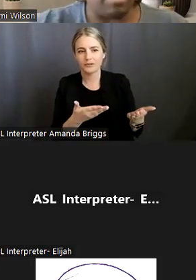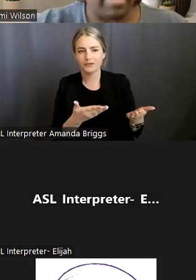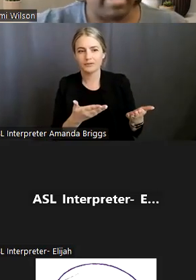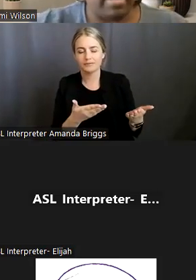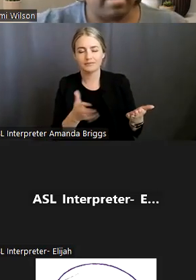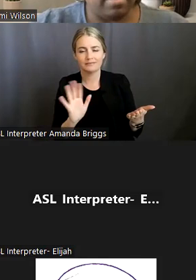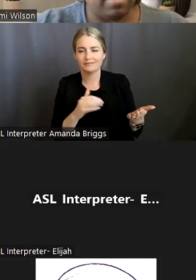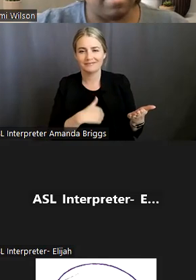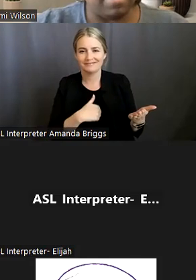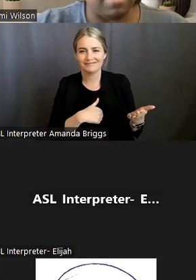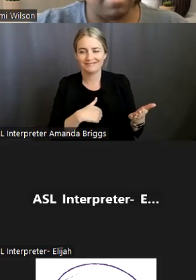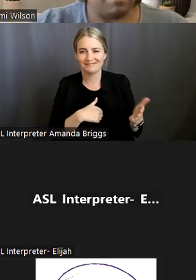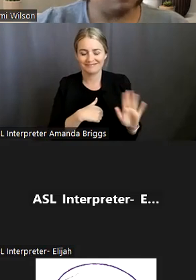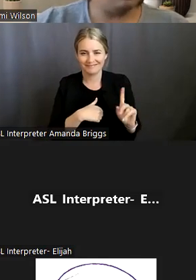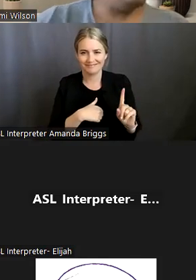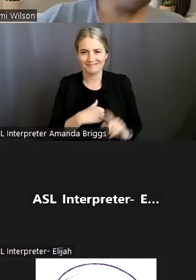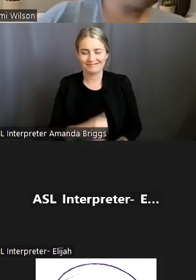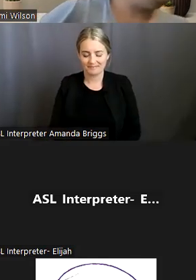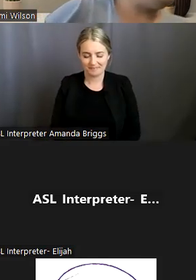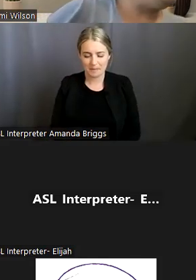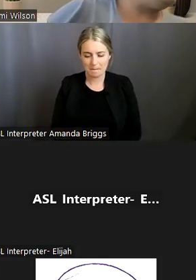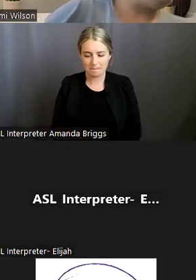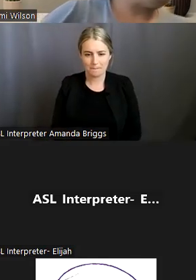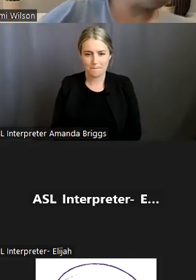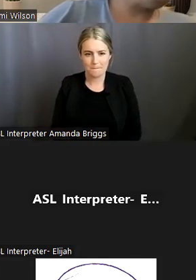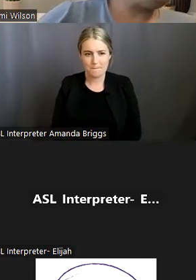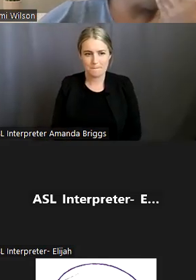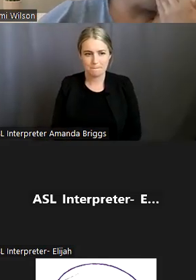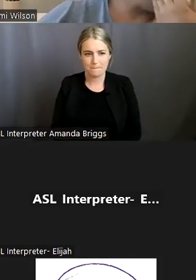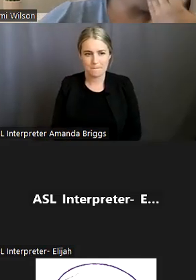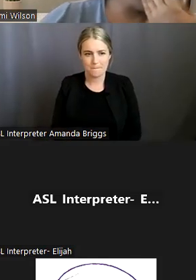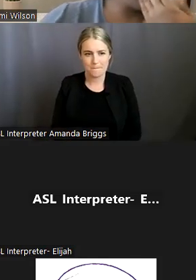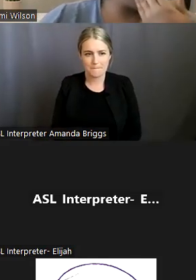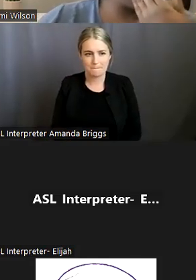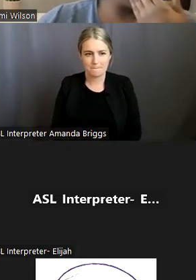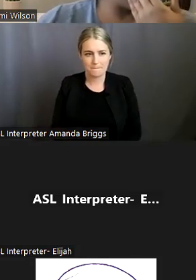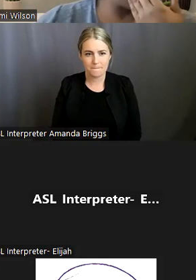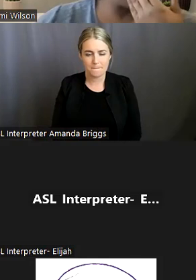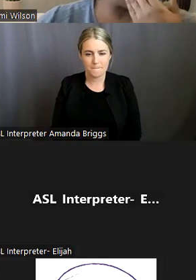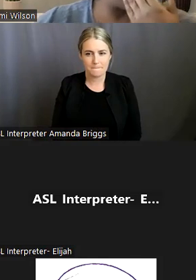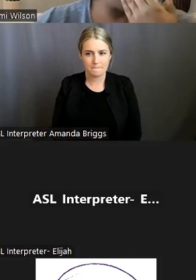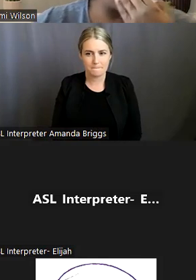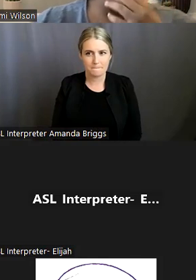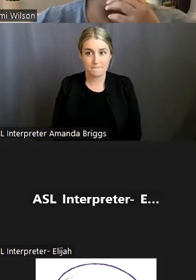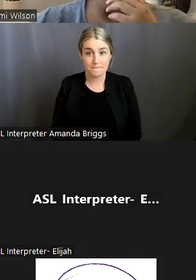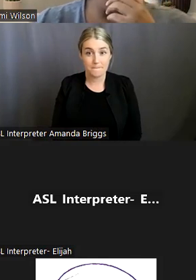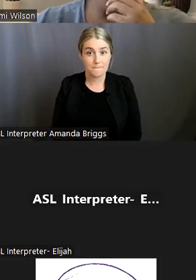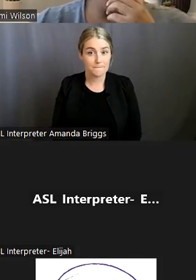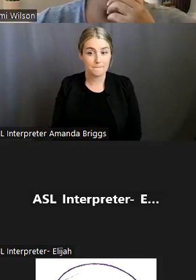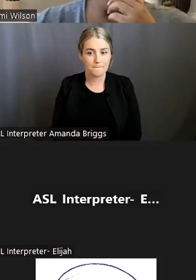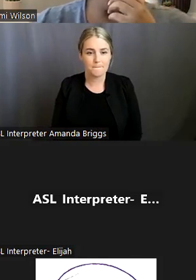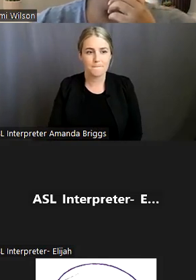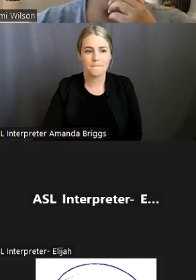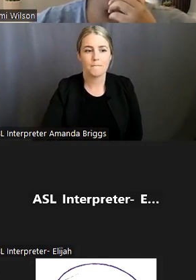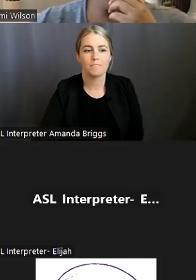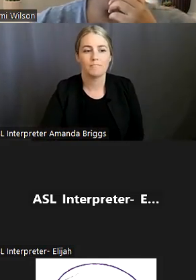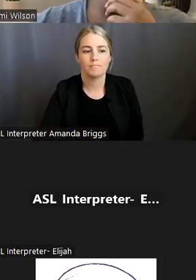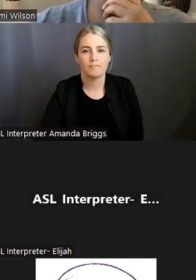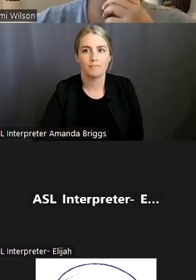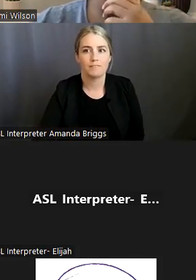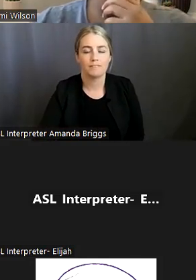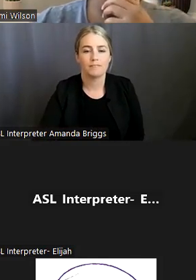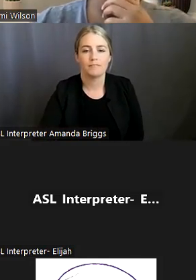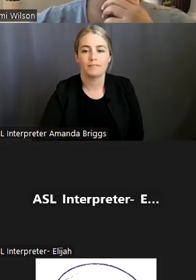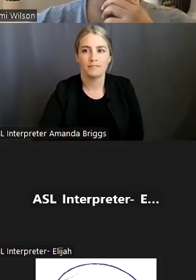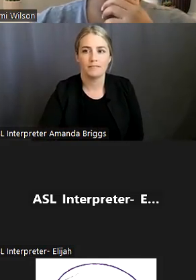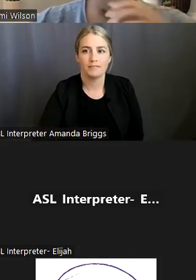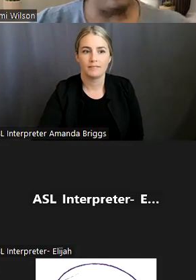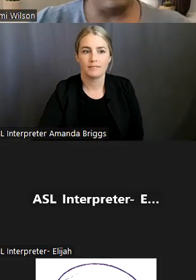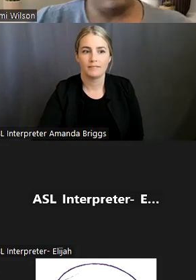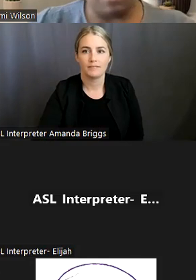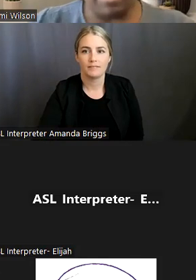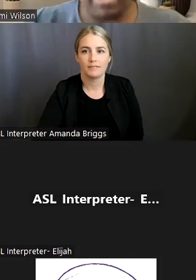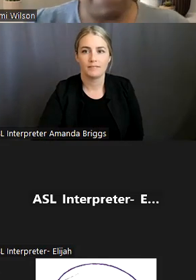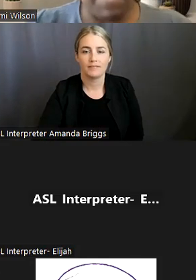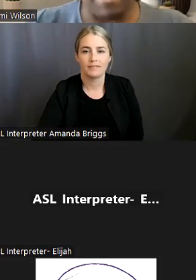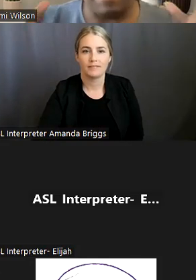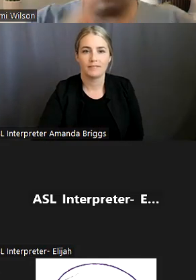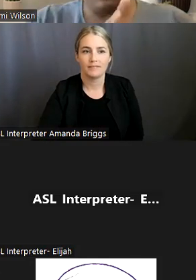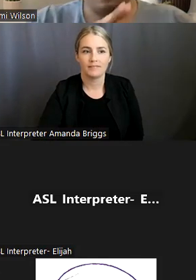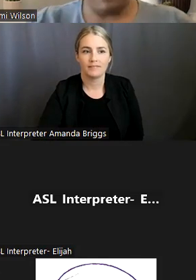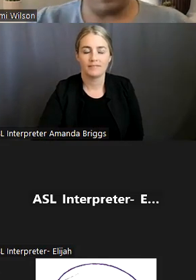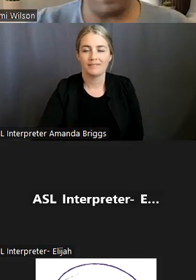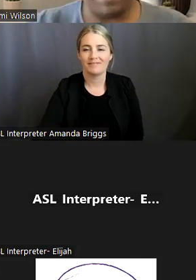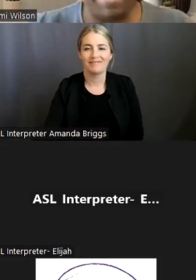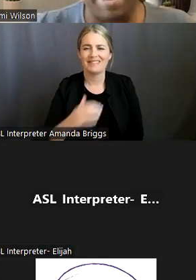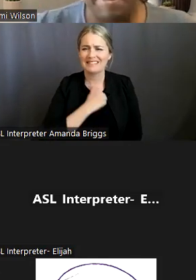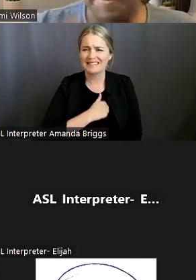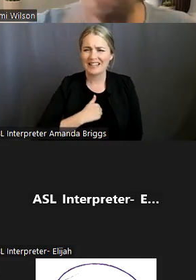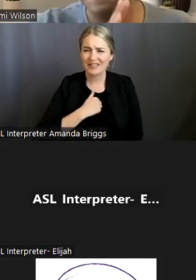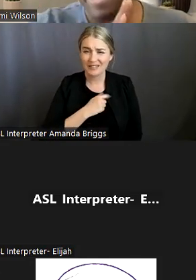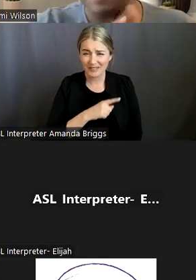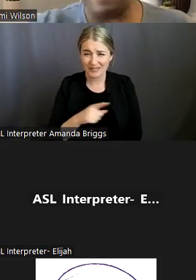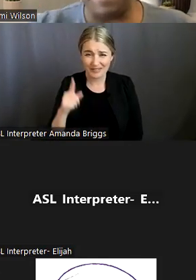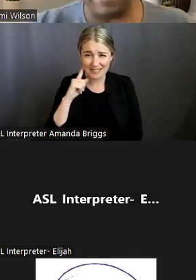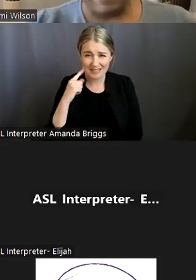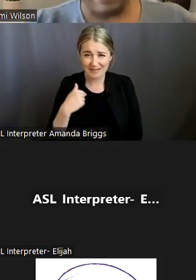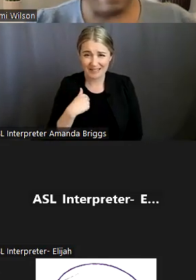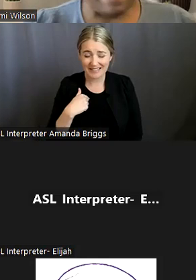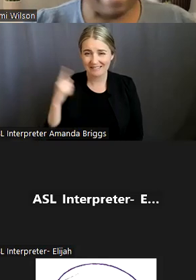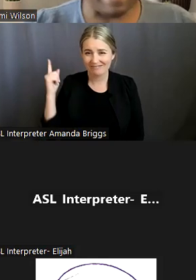I'm sorry. Sorry if if you are hearing any background